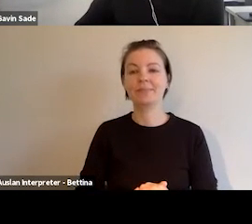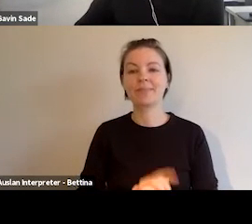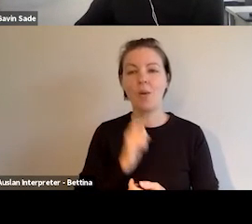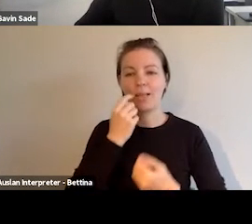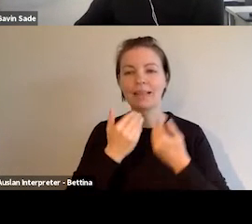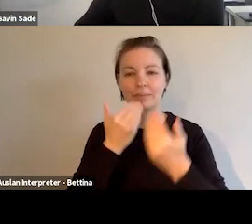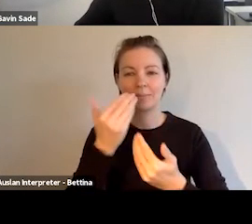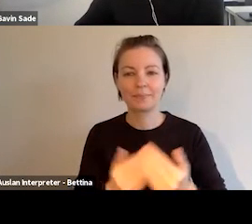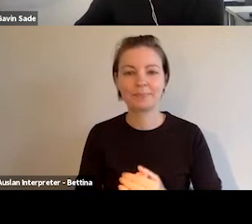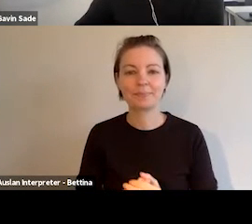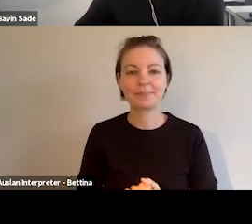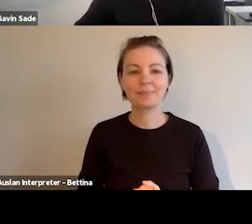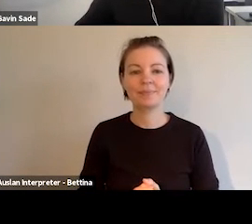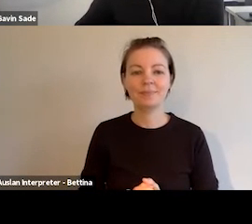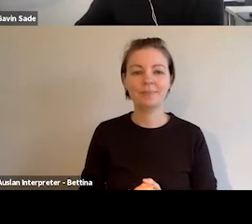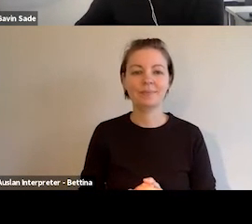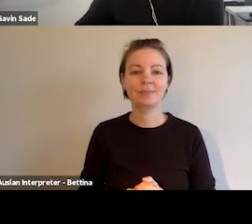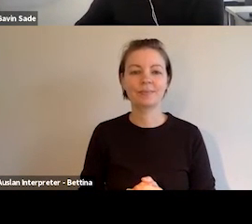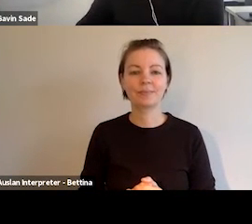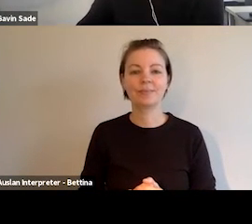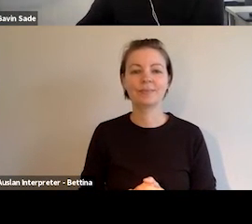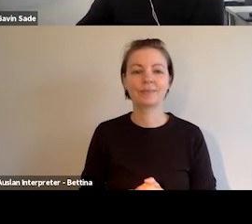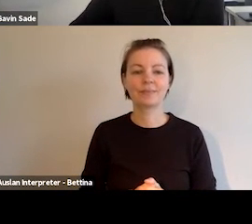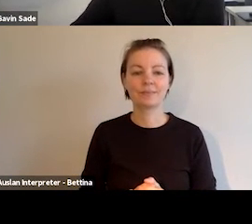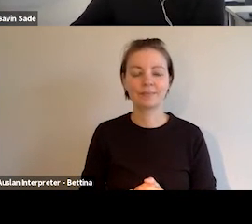What we are seeing here is a larger